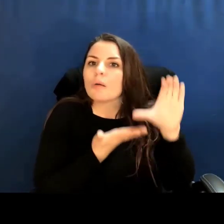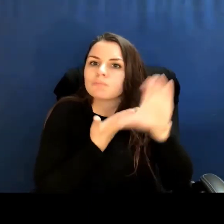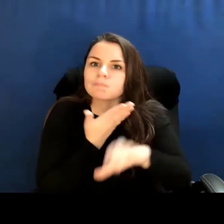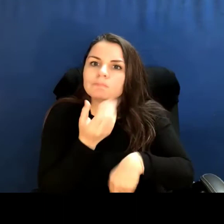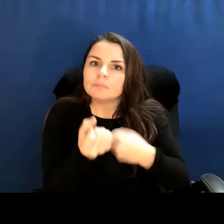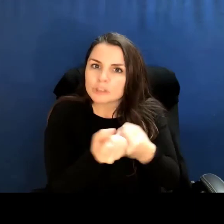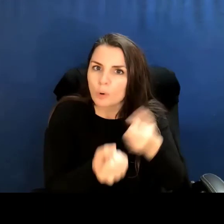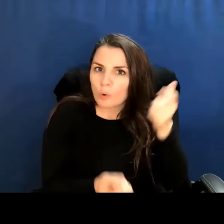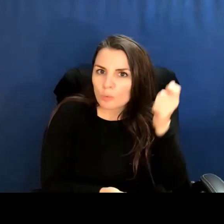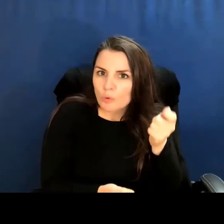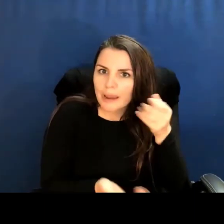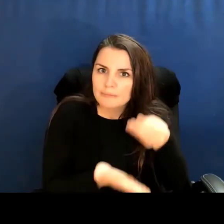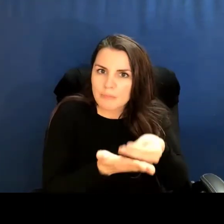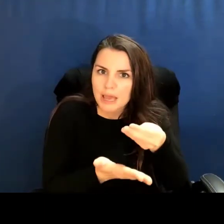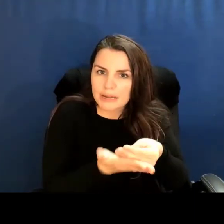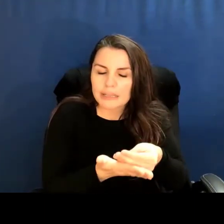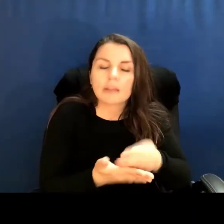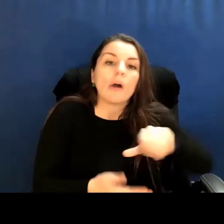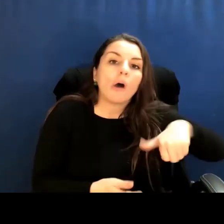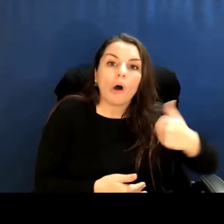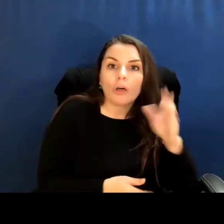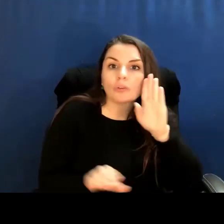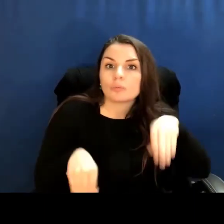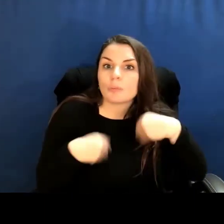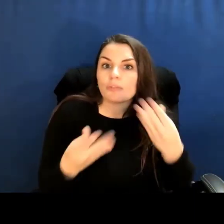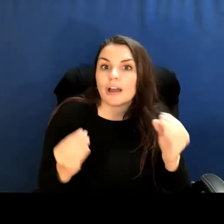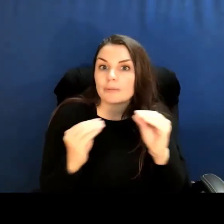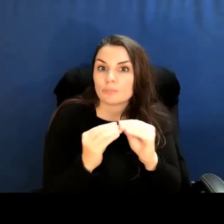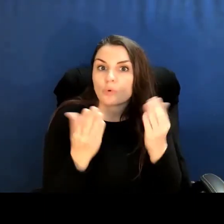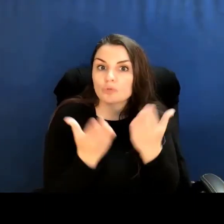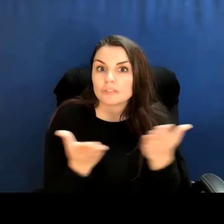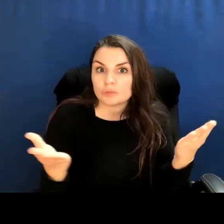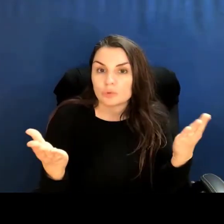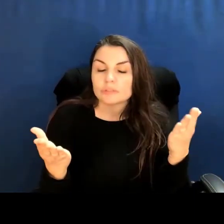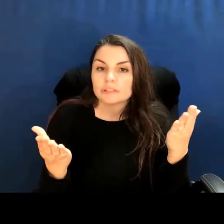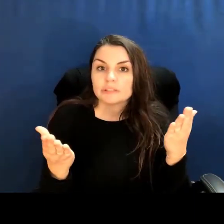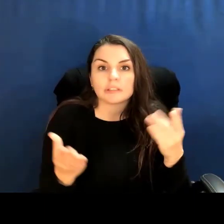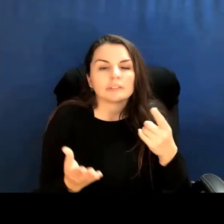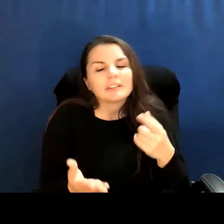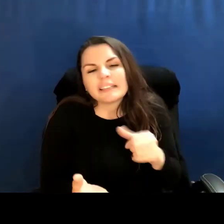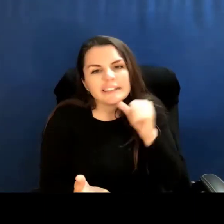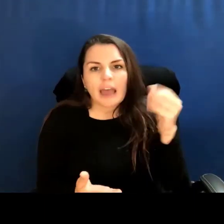but a number of them will provide you with resources where you won't get money, but they will do the work for you.